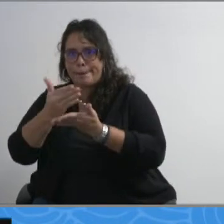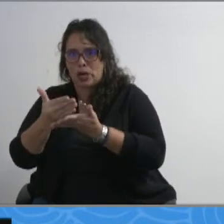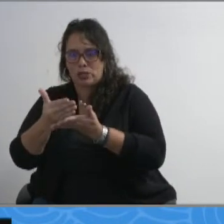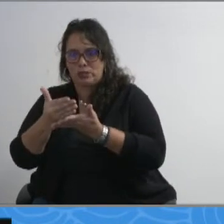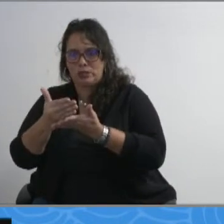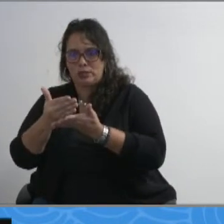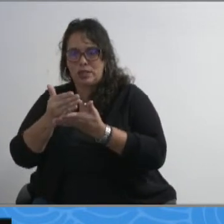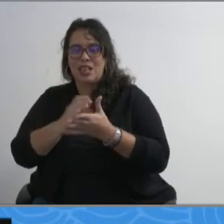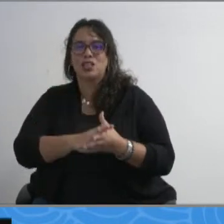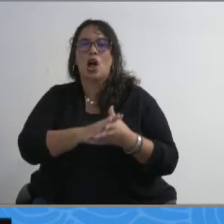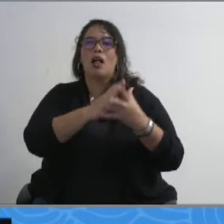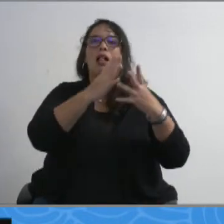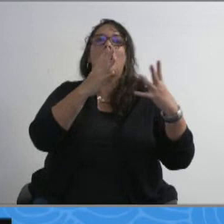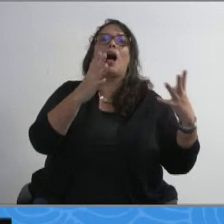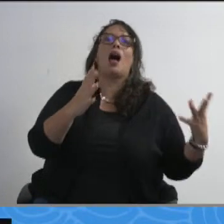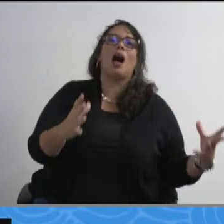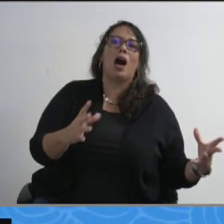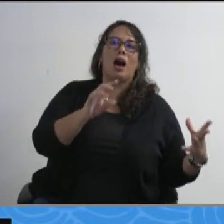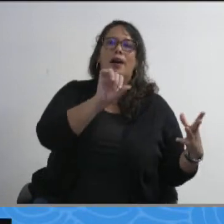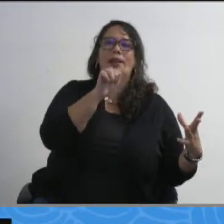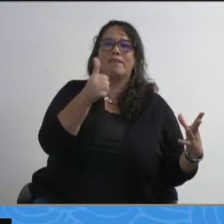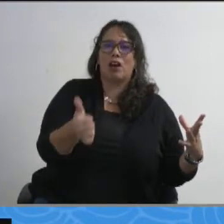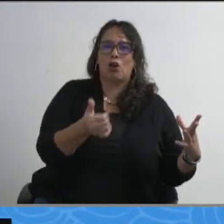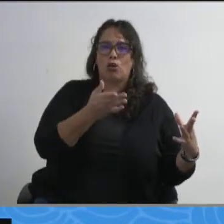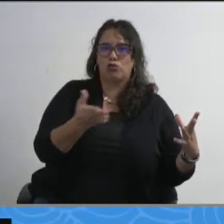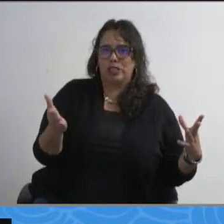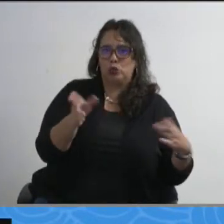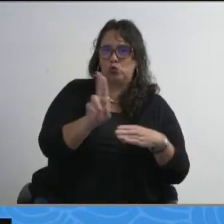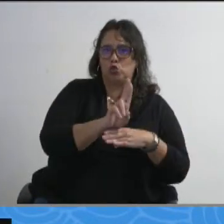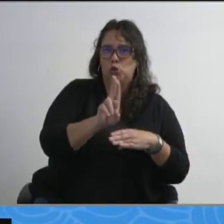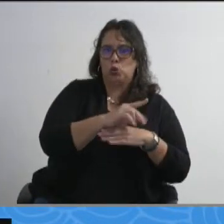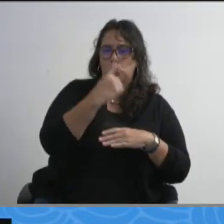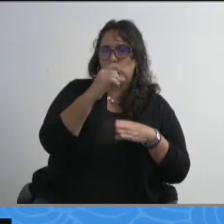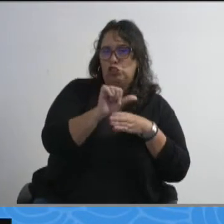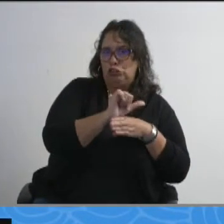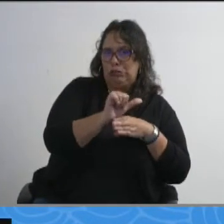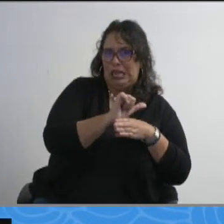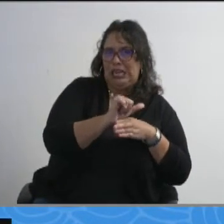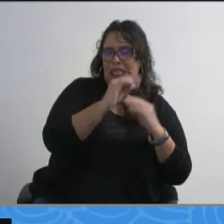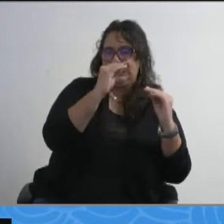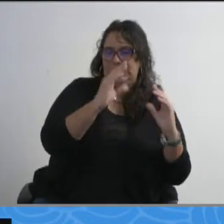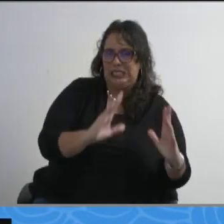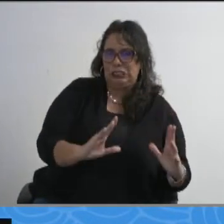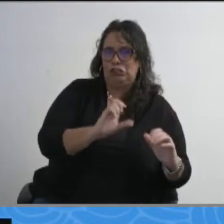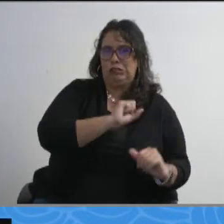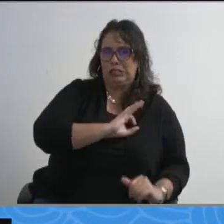There are a lot of other resources that we use for training teachers and staff.